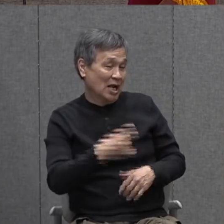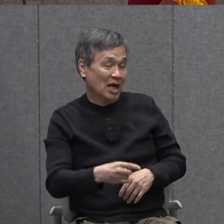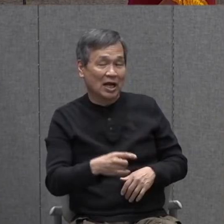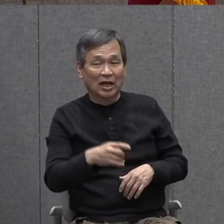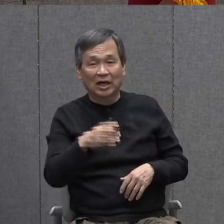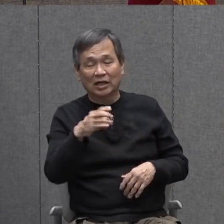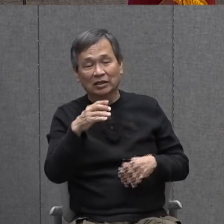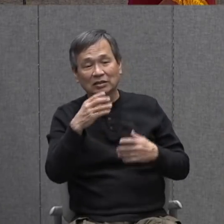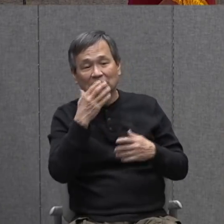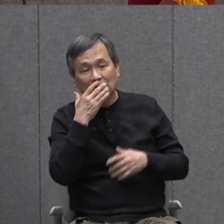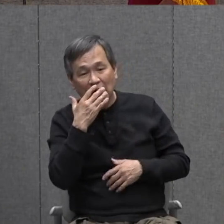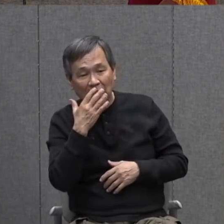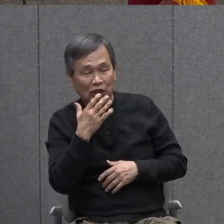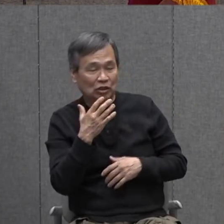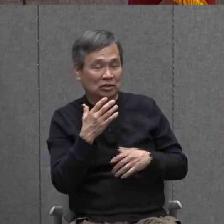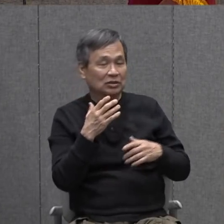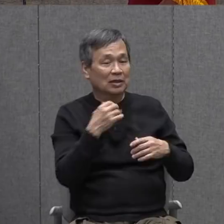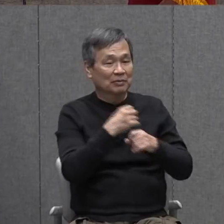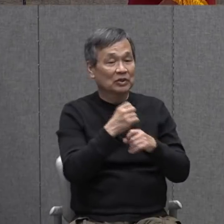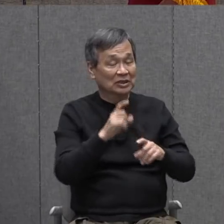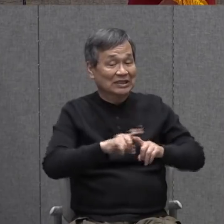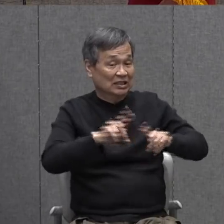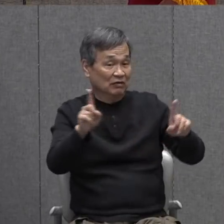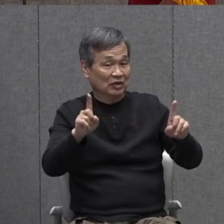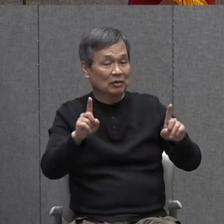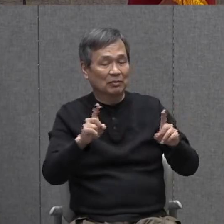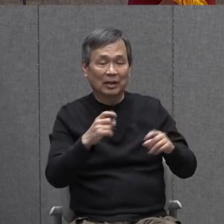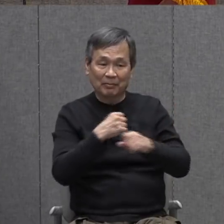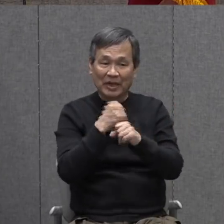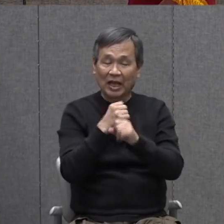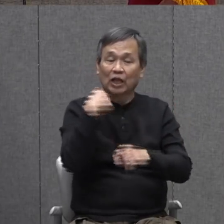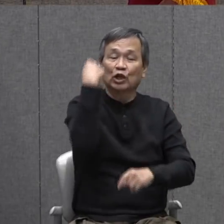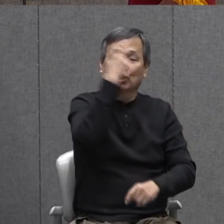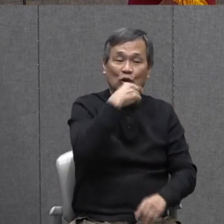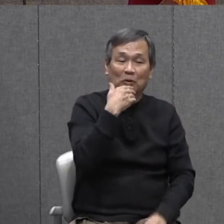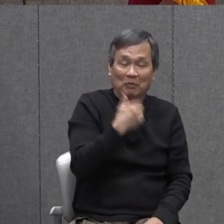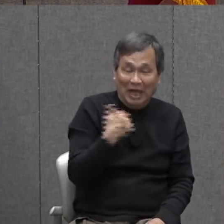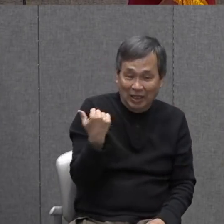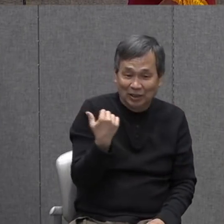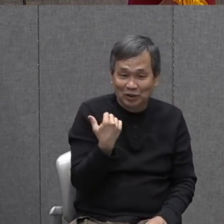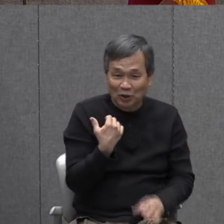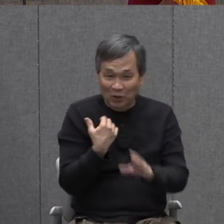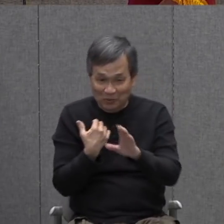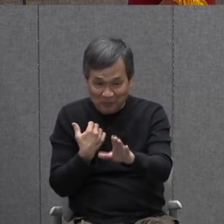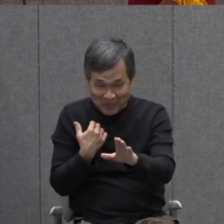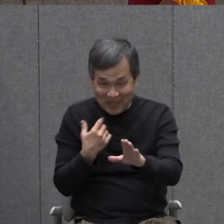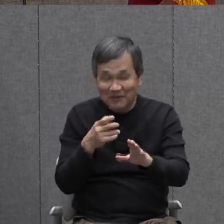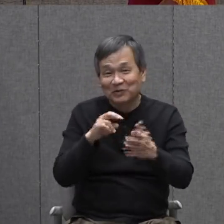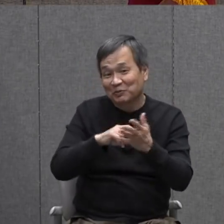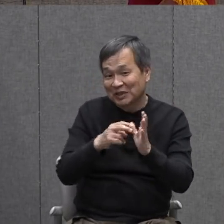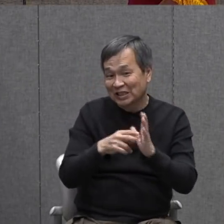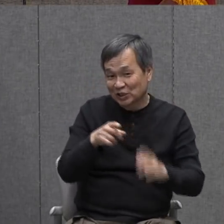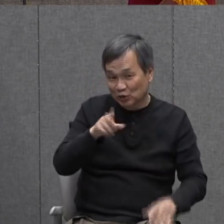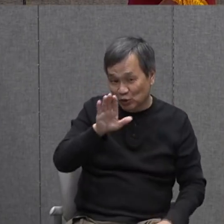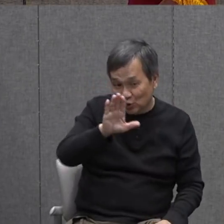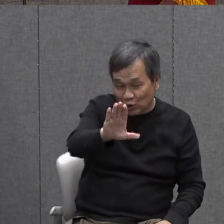I want you to look at your object and tell me something you did, maybe on purpose, maybe on accident,